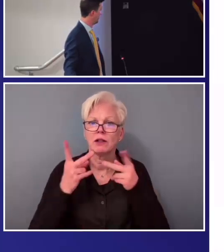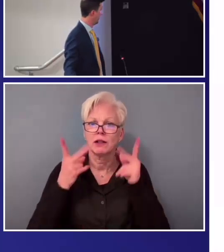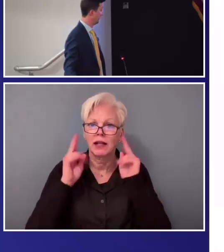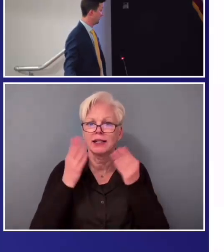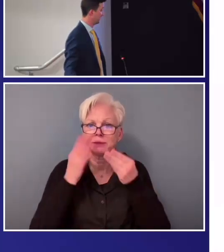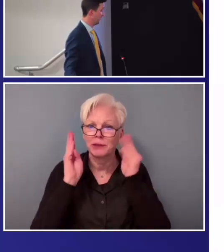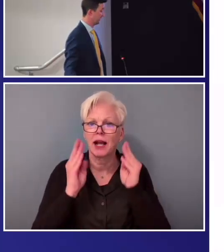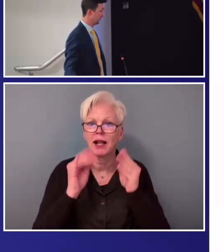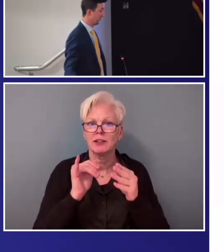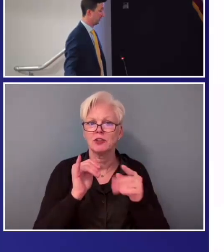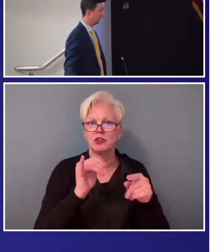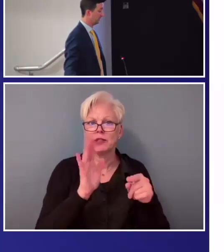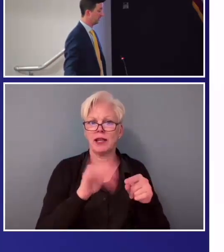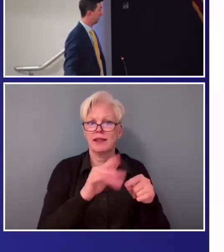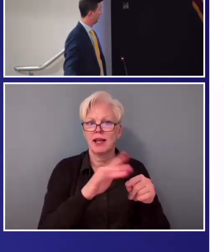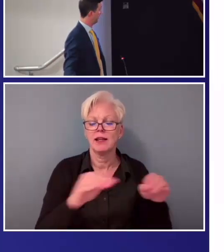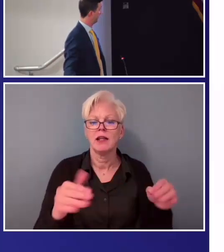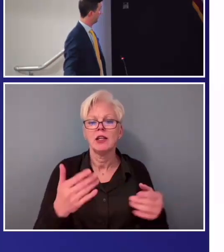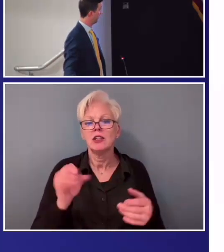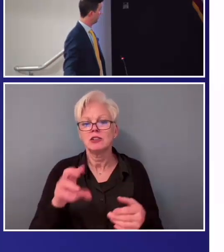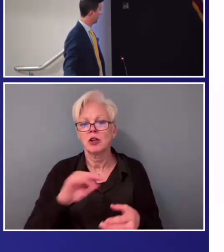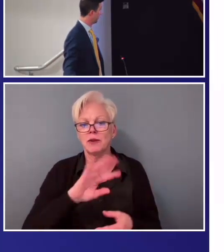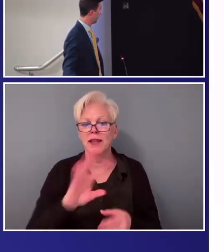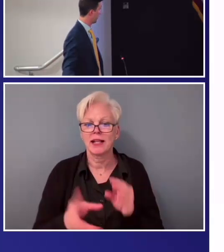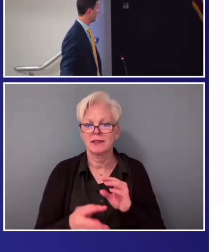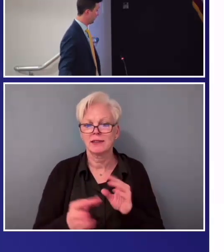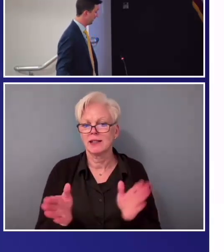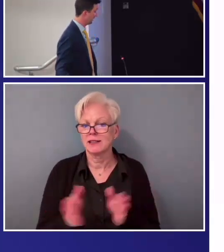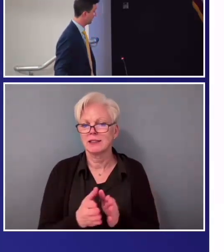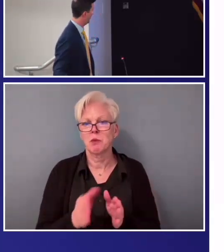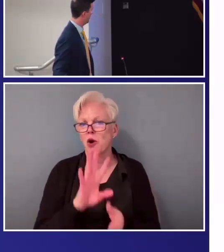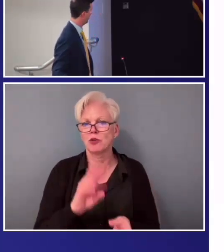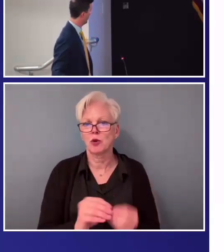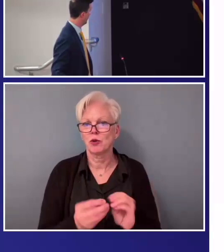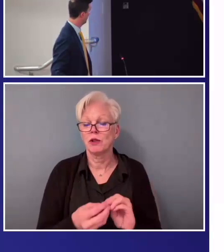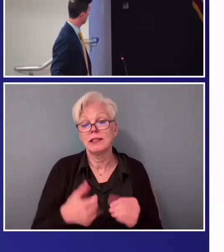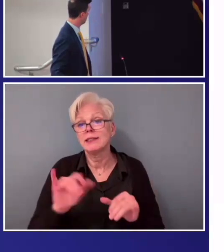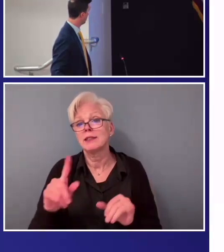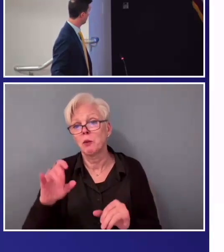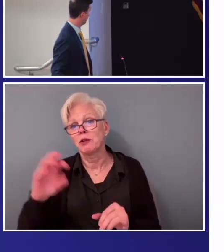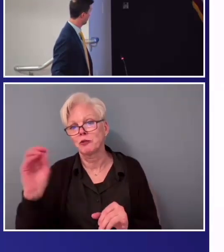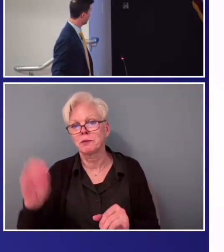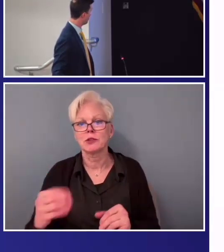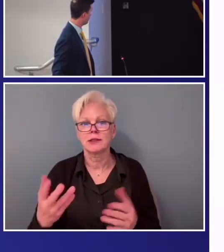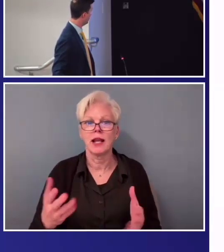you could consider that a small total number of associate degree programs, but it is still 100%. Next slide,